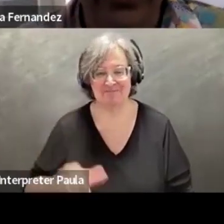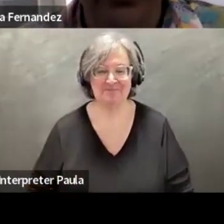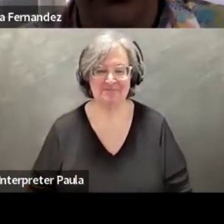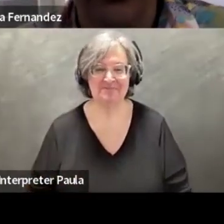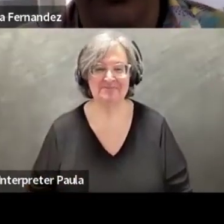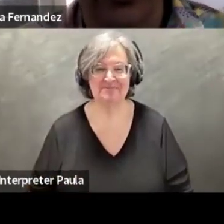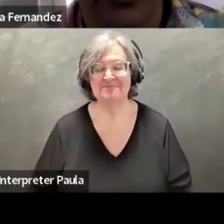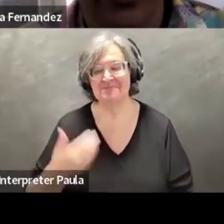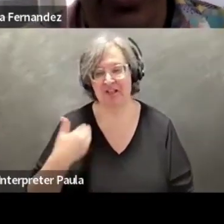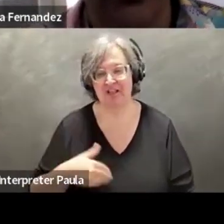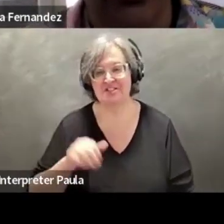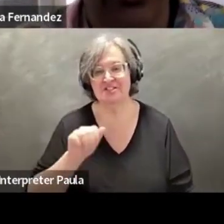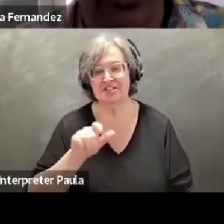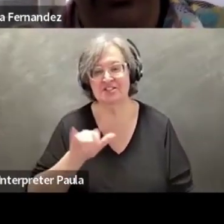Allilsa Fernandez: this is Julisa. That's an interesting